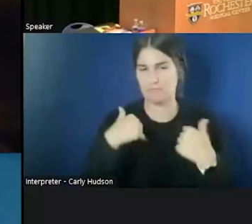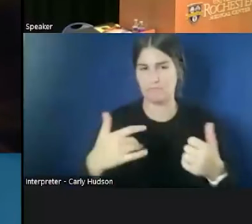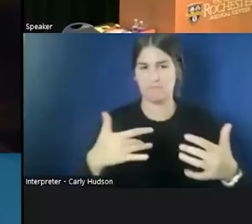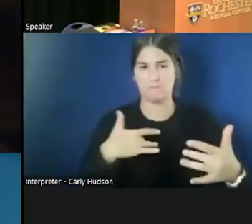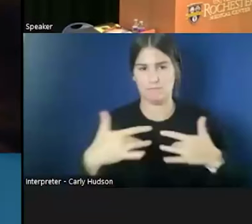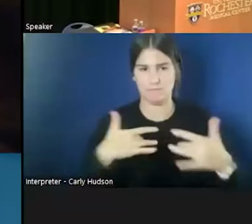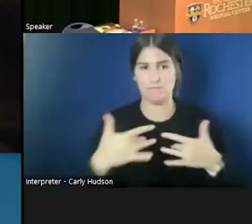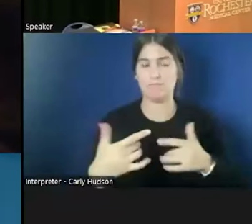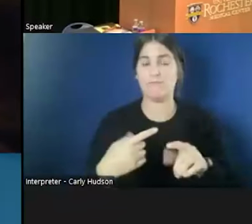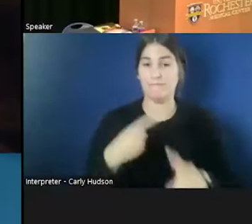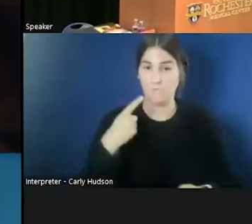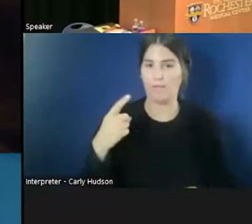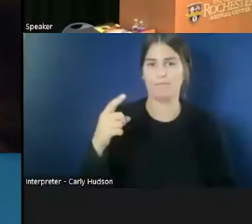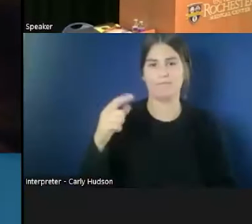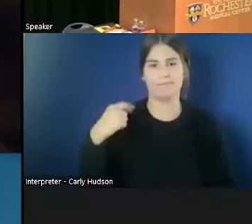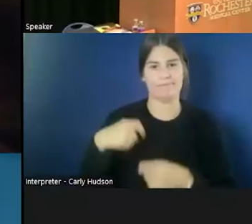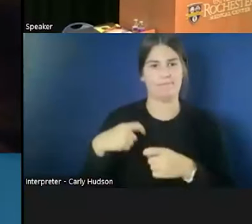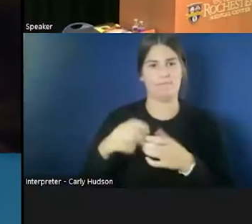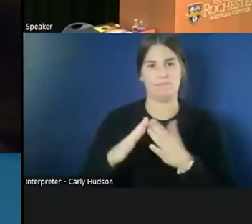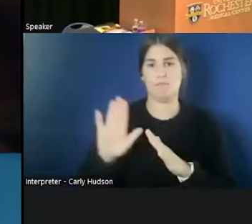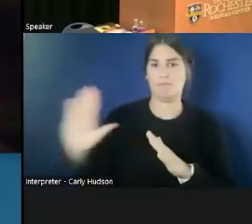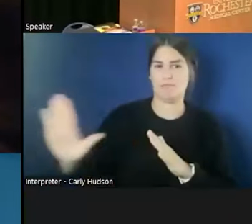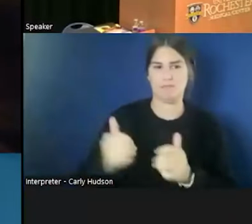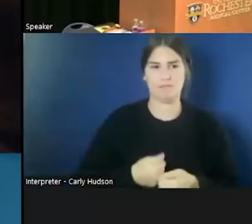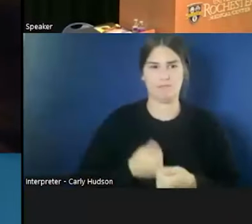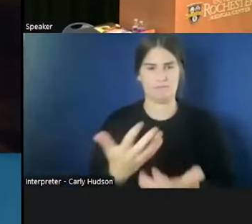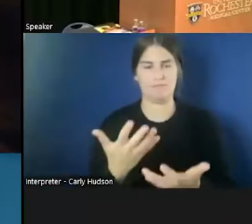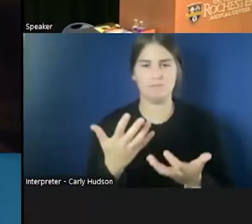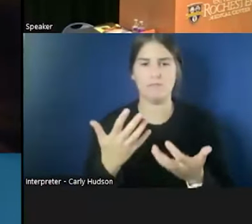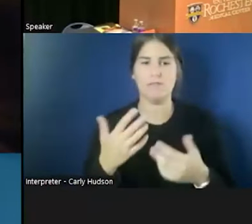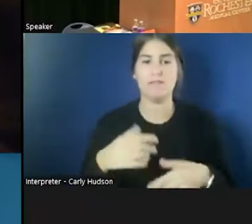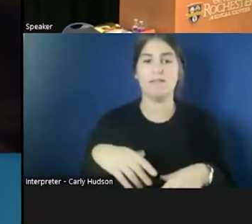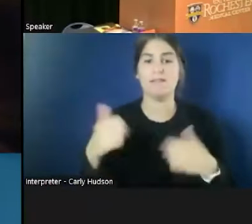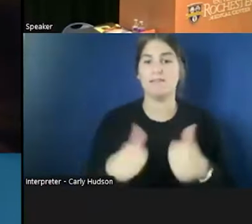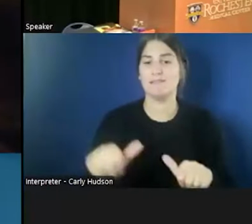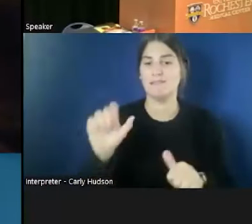Latino community and engage mental health and substance use recovery providers and dialogue